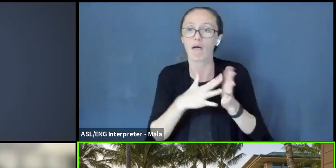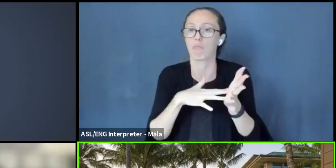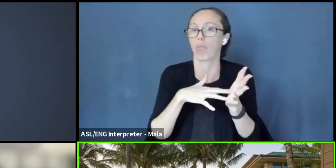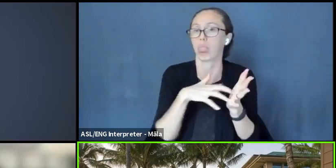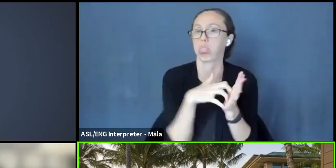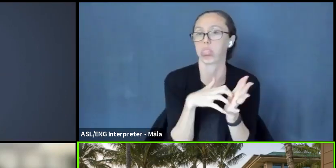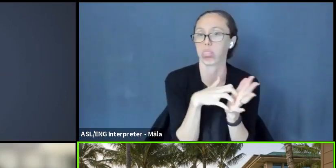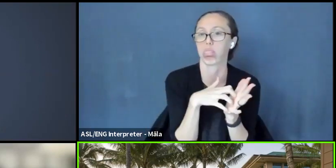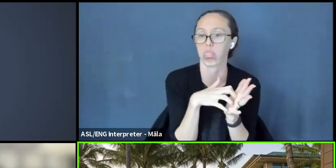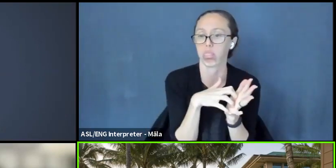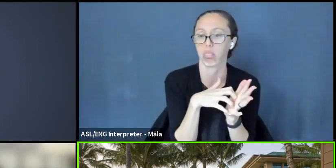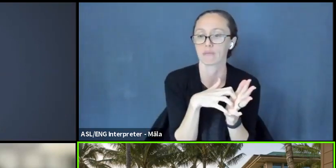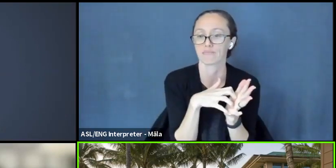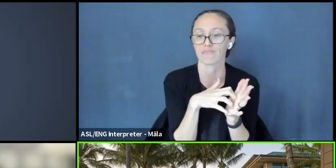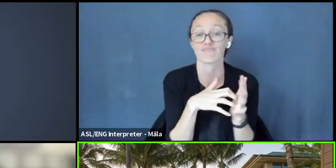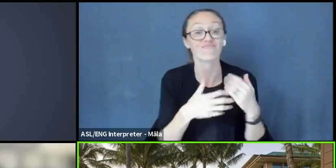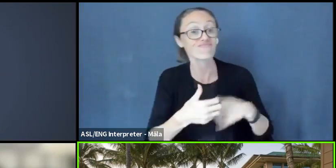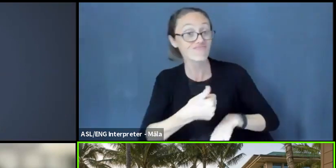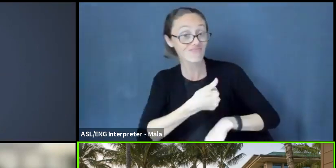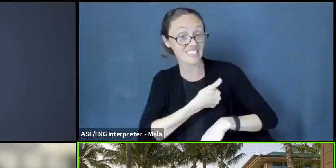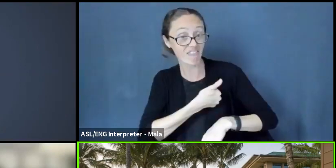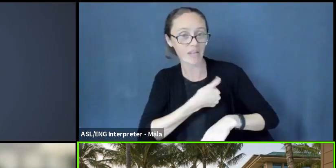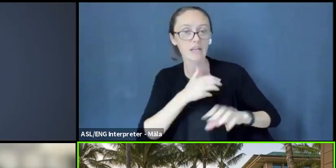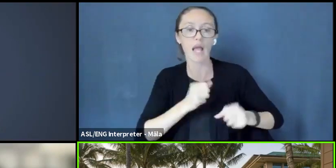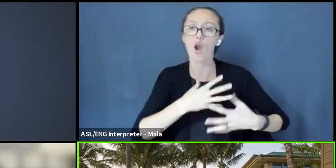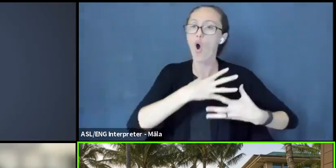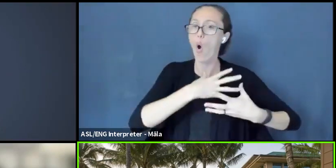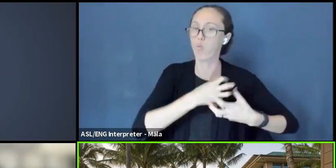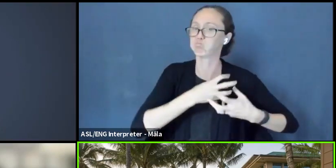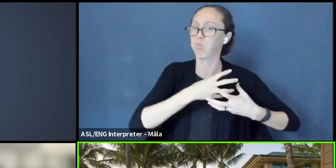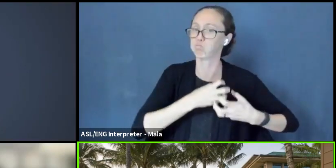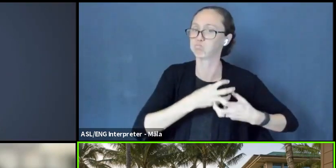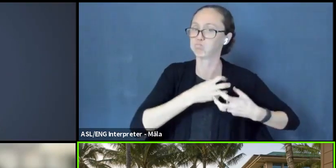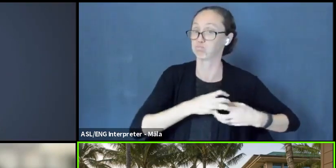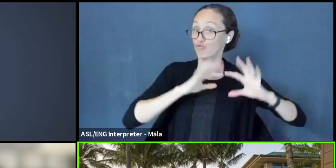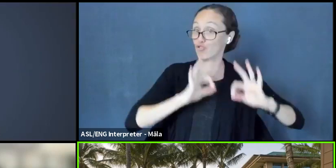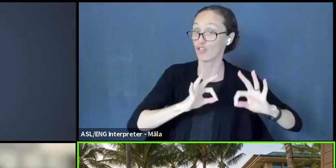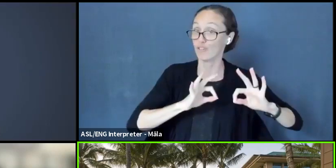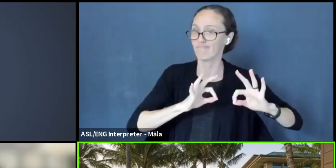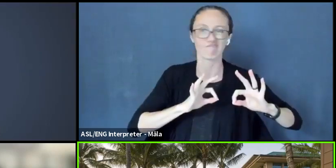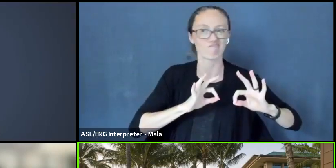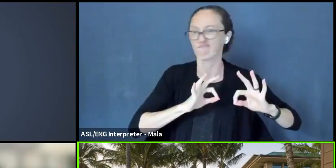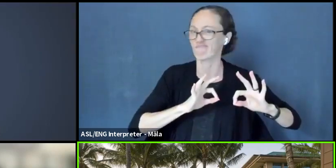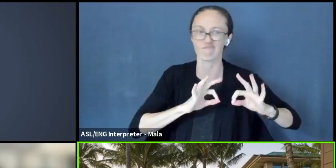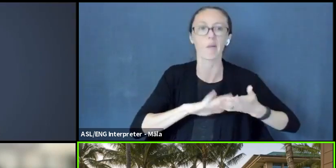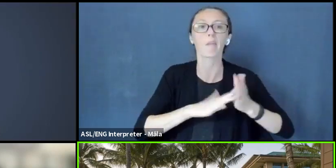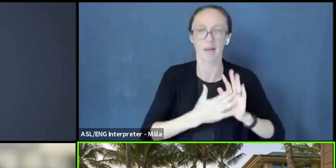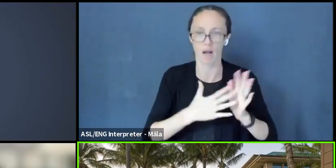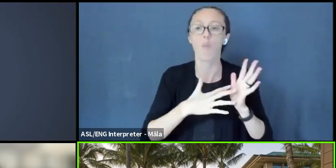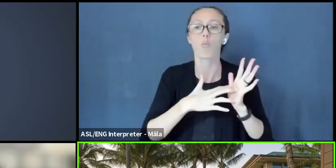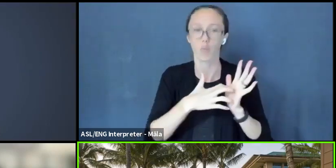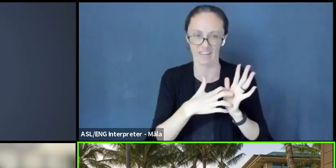Instead of nice strong squeeze, heart gets really weak and only squeezes like this.